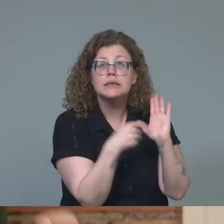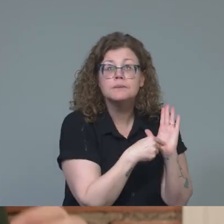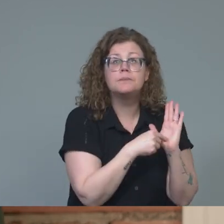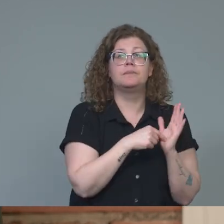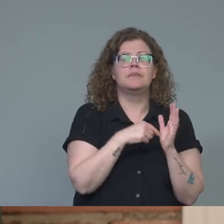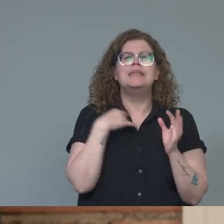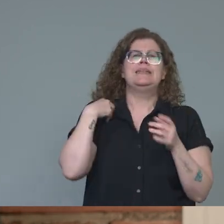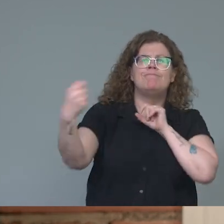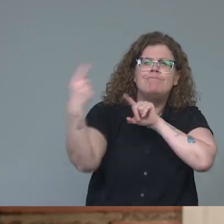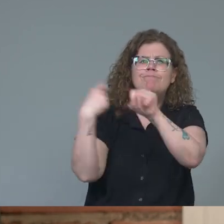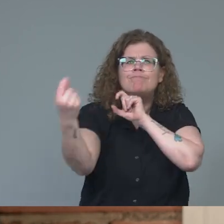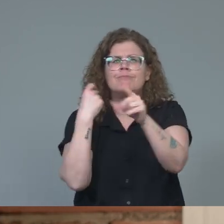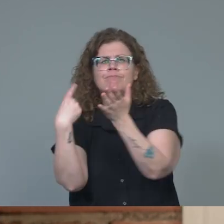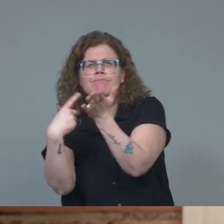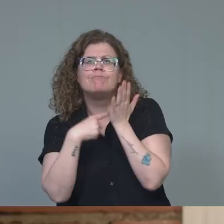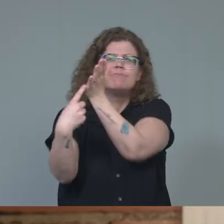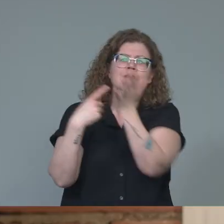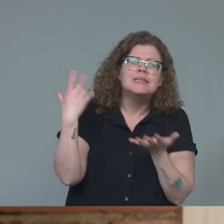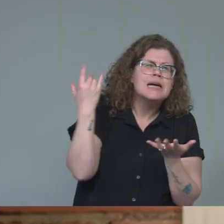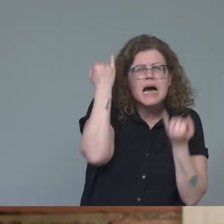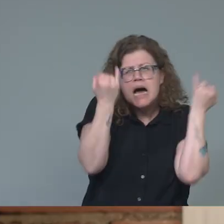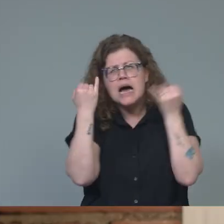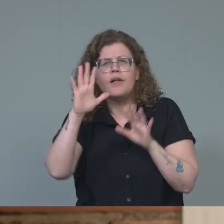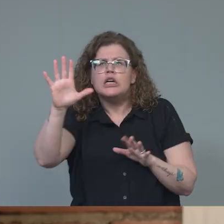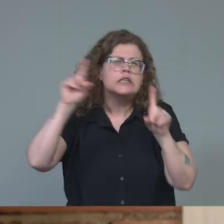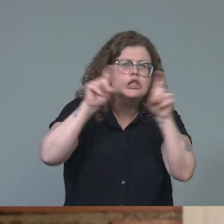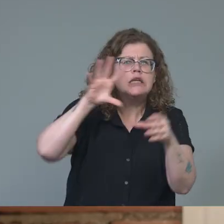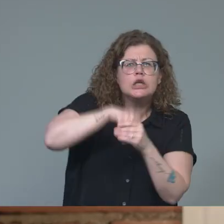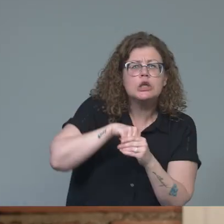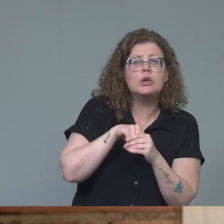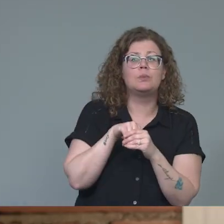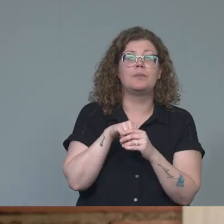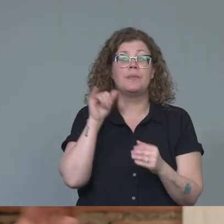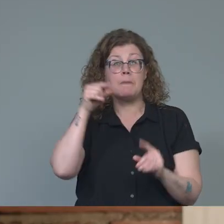Start small. See how you can start to integrate feedback, integrate stories,